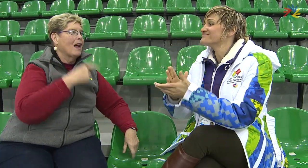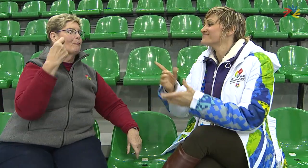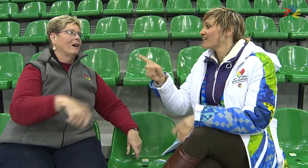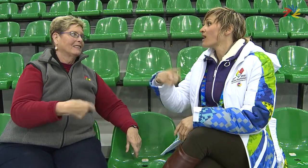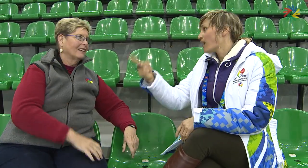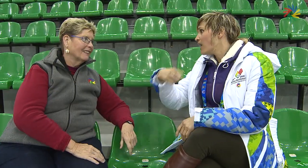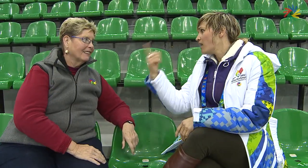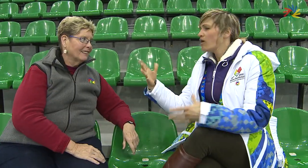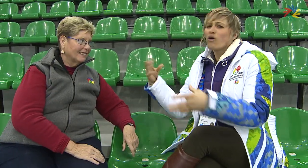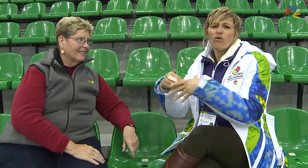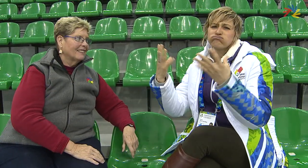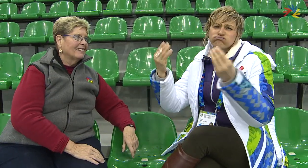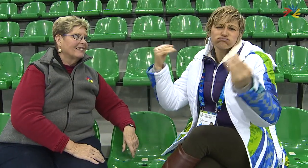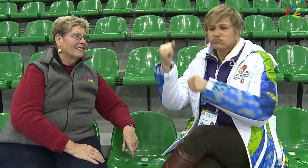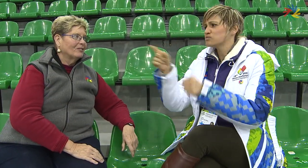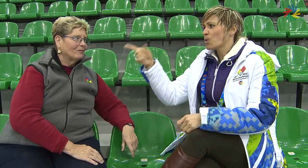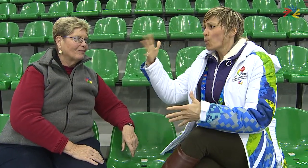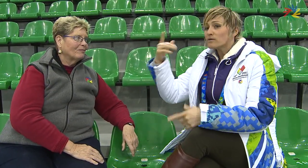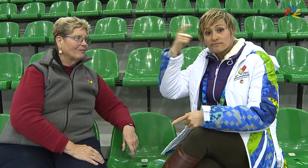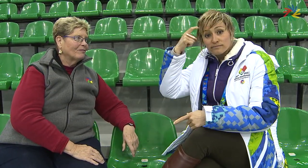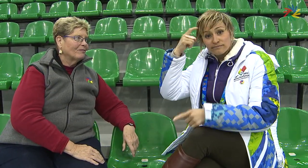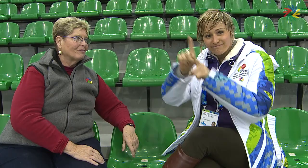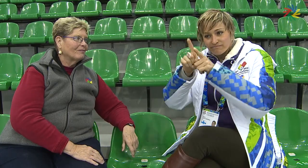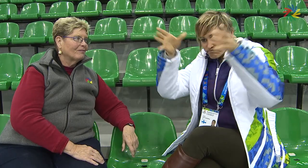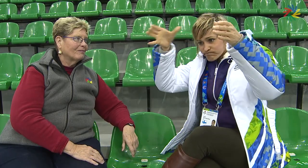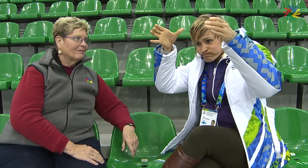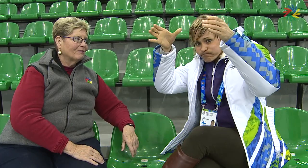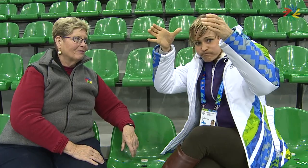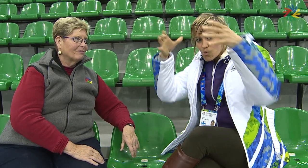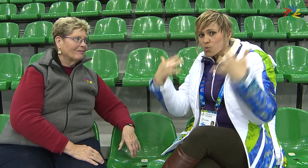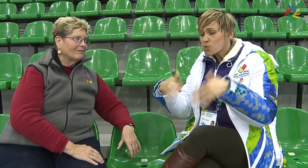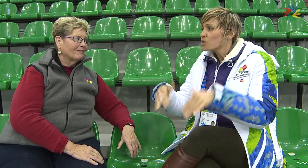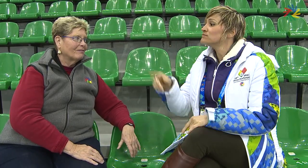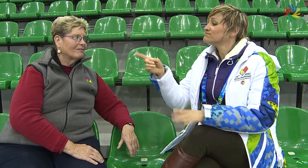And, then I became the president. In all, you have contributed many years. She is a leading expert, whew!